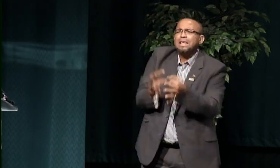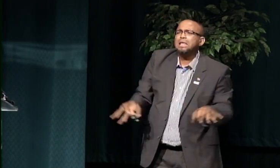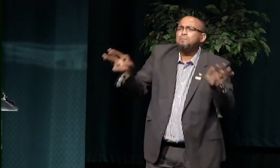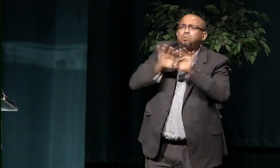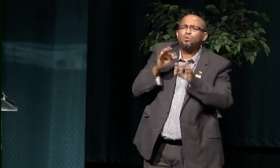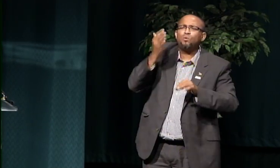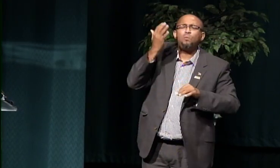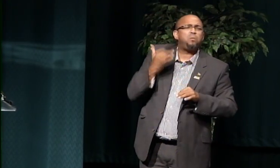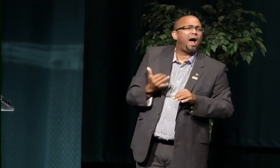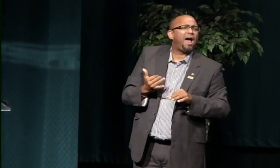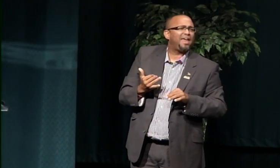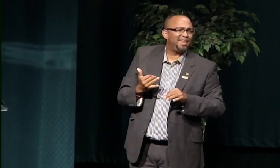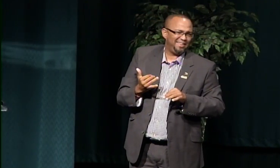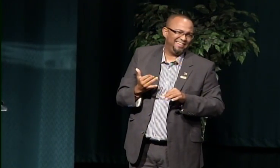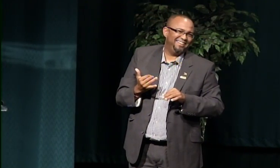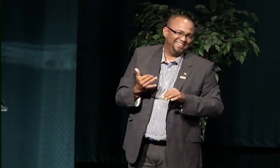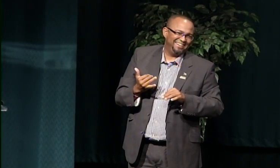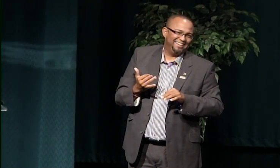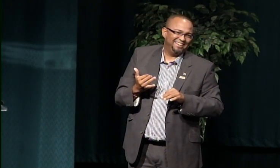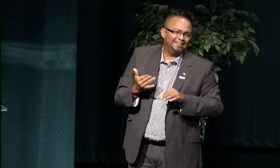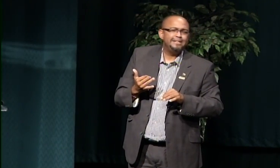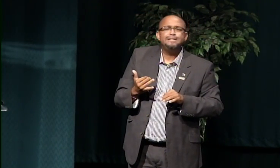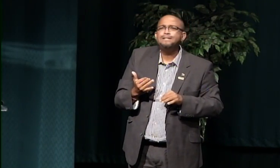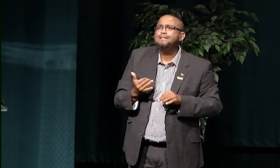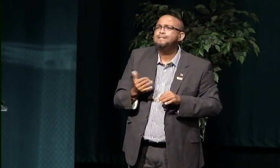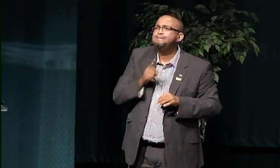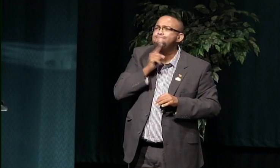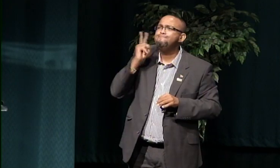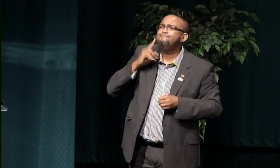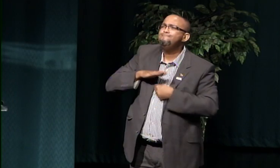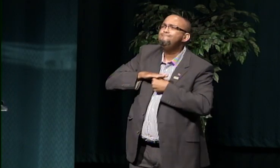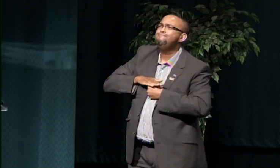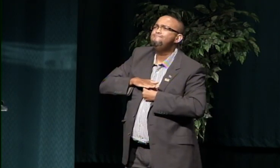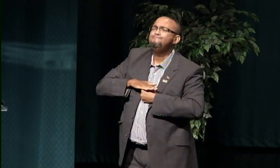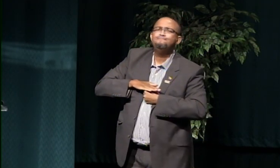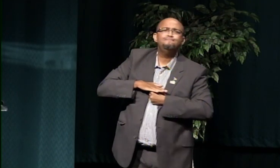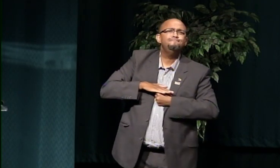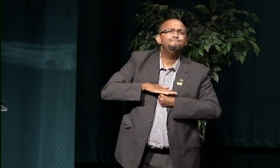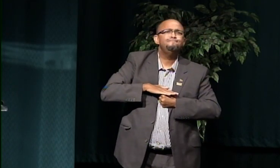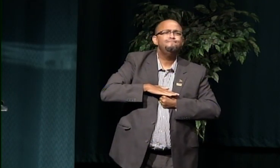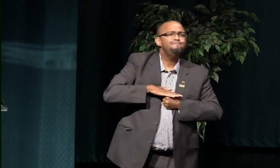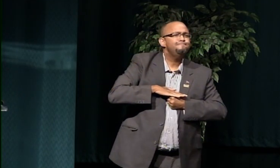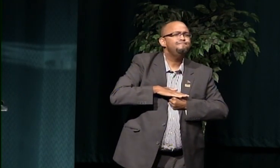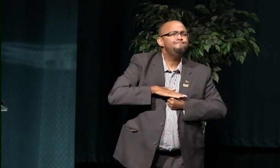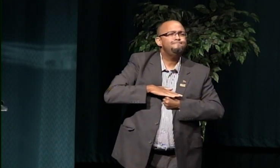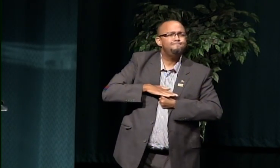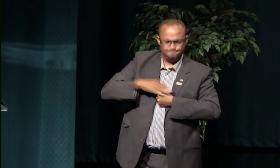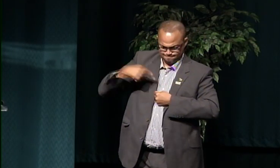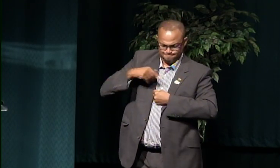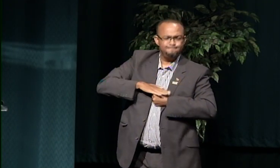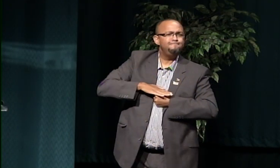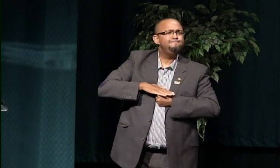And the movement was so important because it recognized